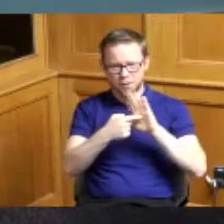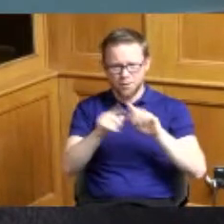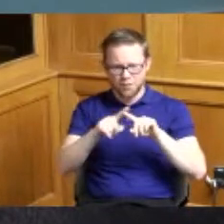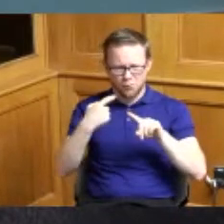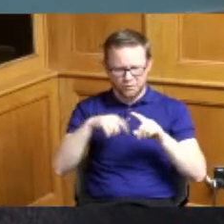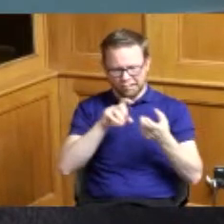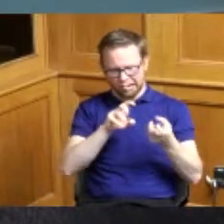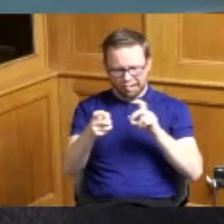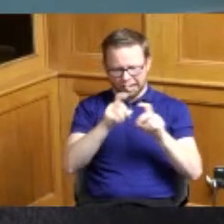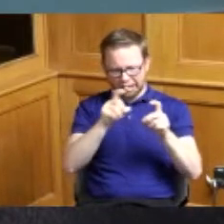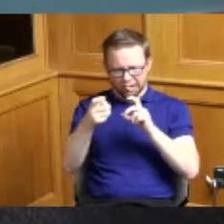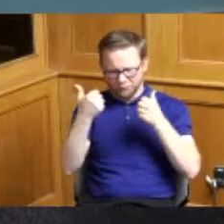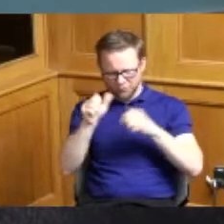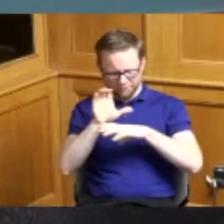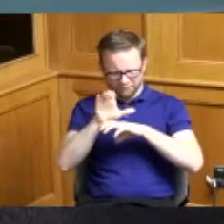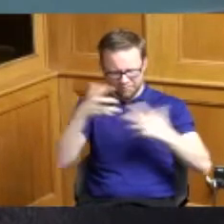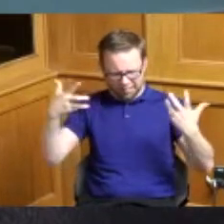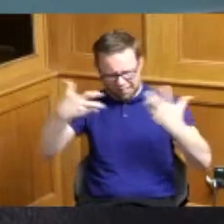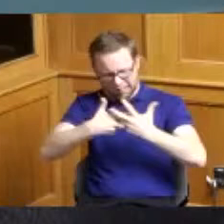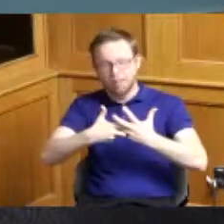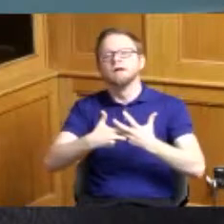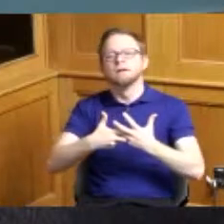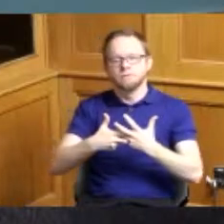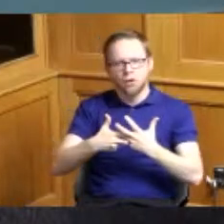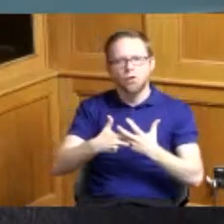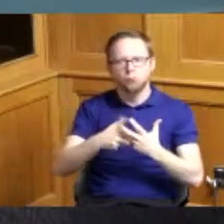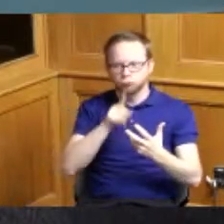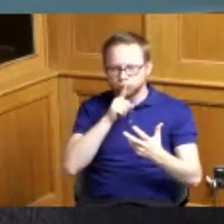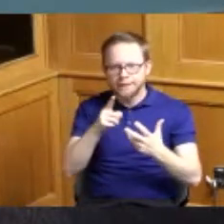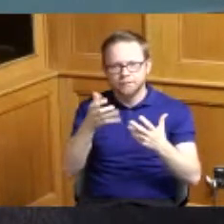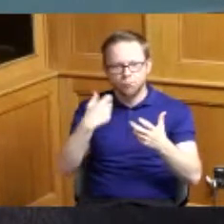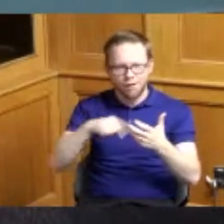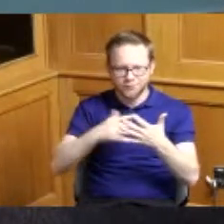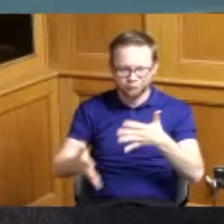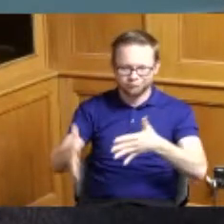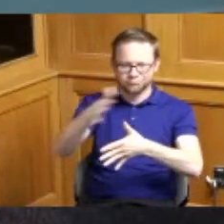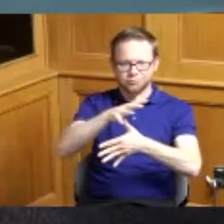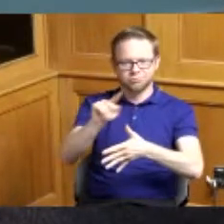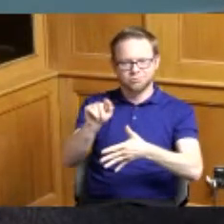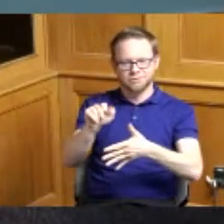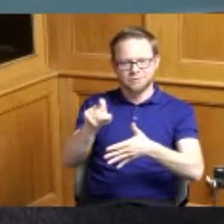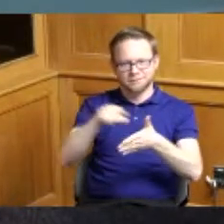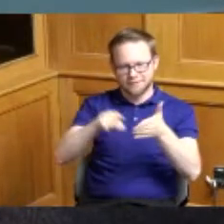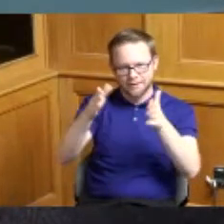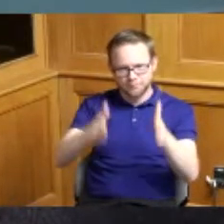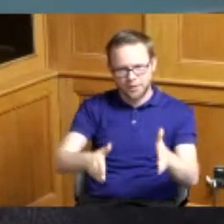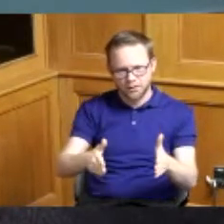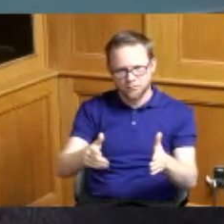so I want the taxpayers to come first in everything I appreciate FIFA they'll have they'll